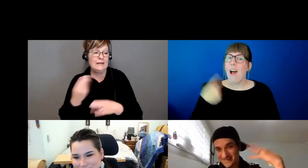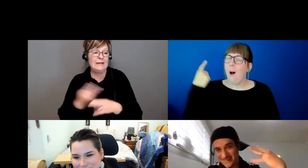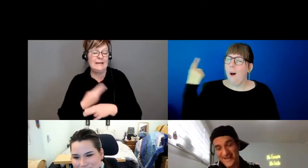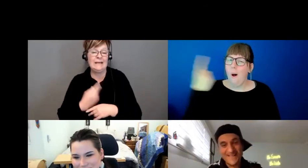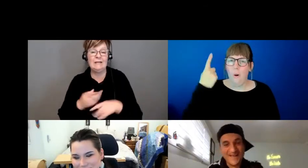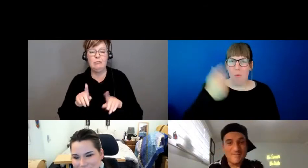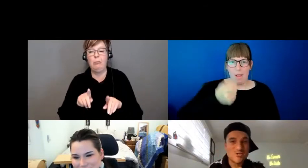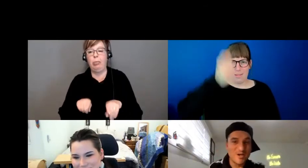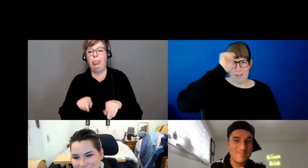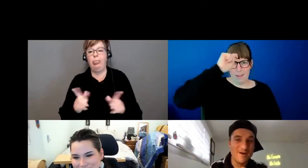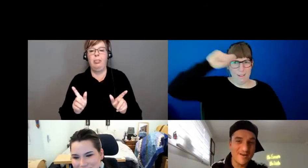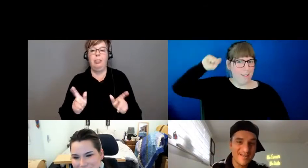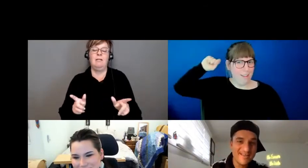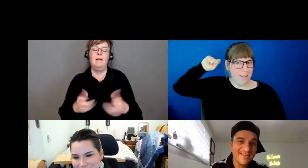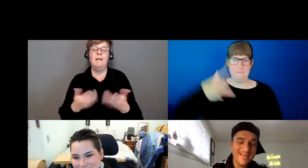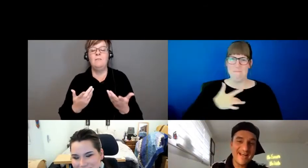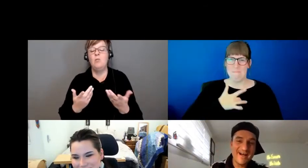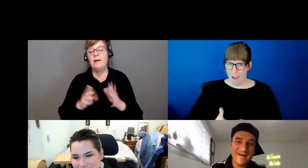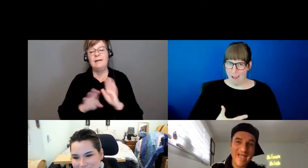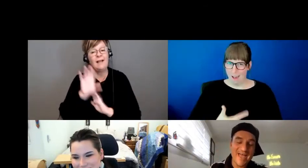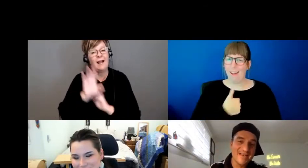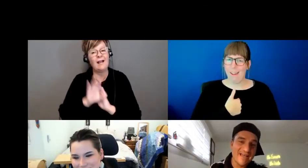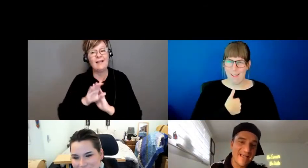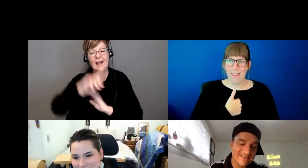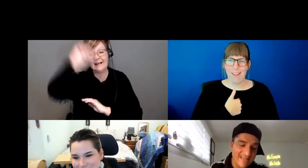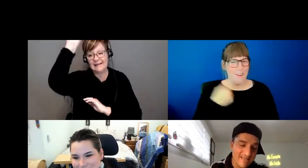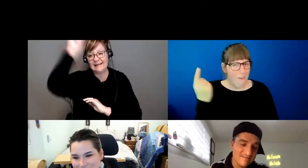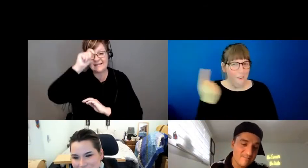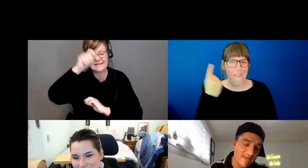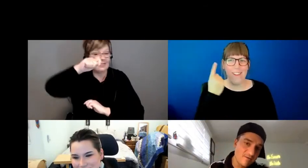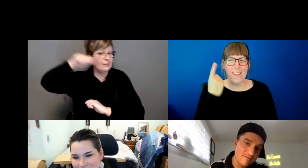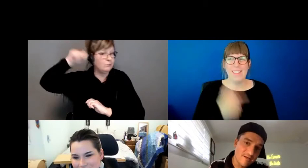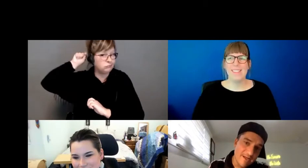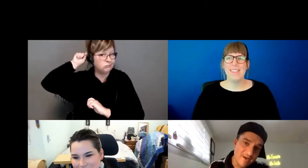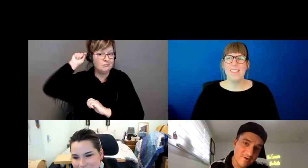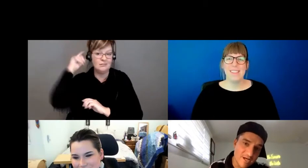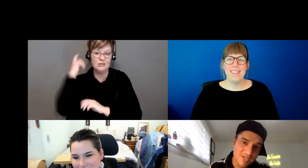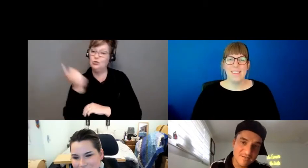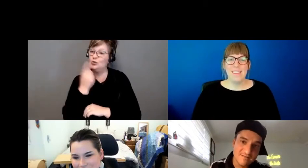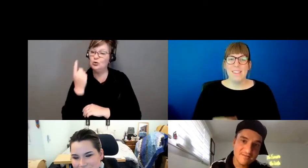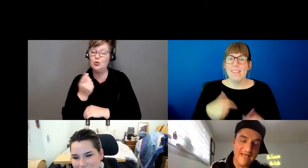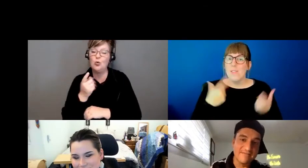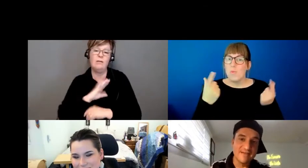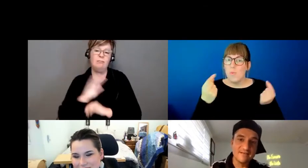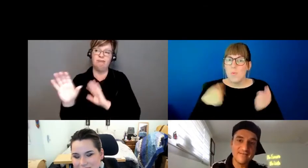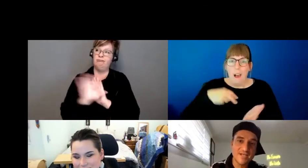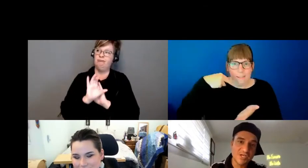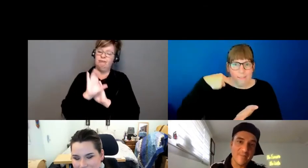THAT IS KIND OF LIKE MY TRADEMARK. AND I ANSWER BY USING MY CRUTCHES AS AN EXTENSION OF MY